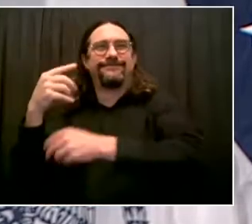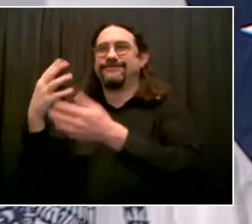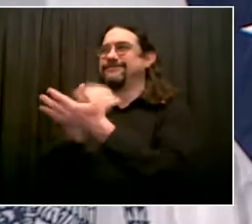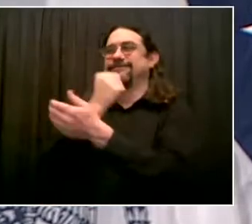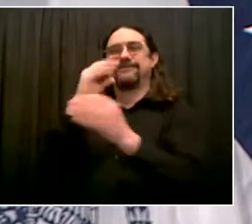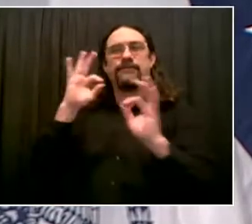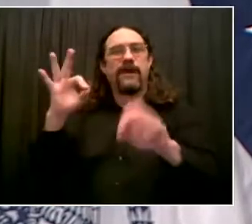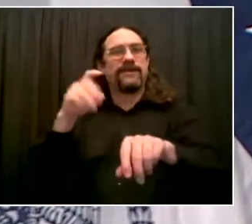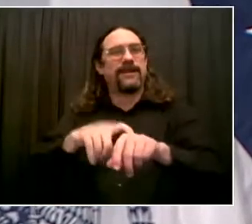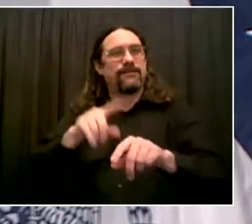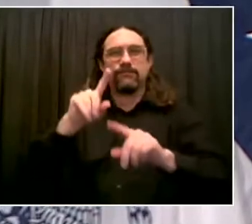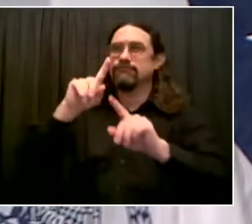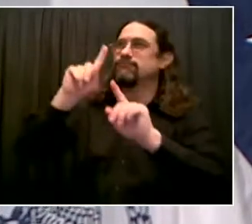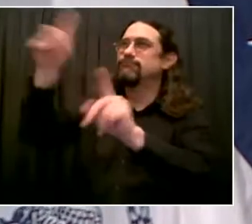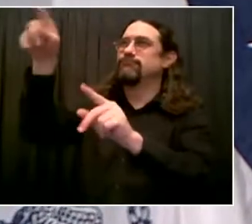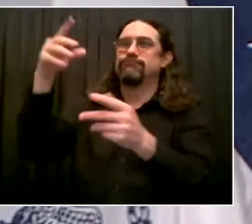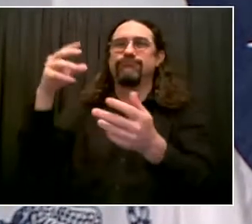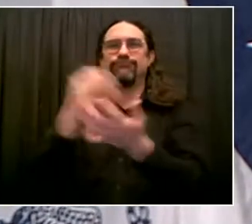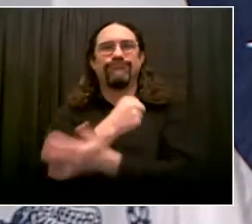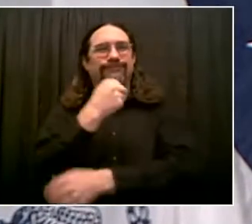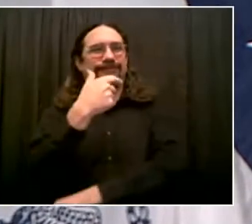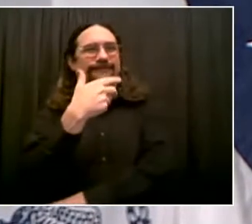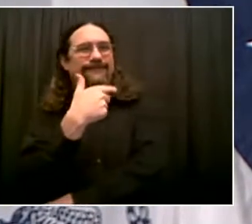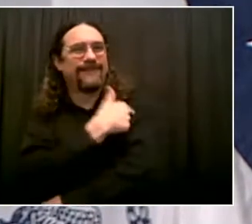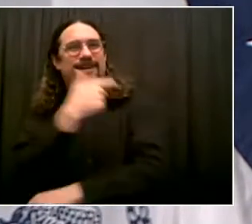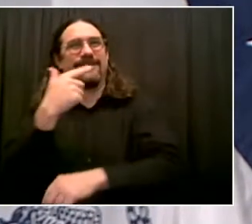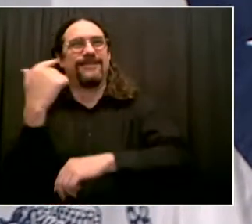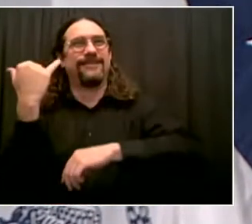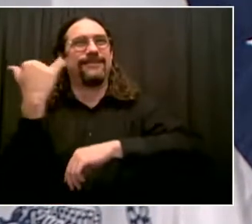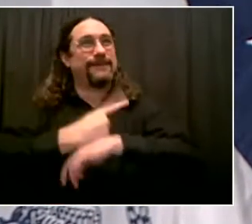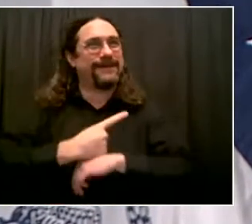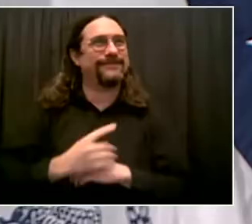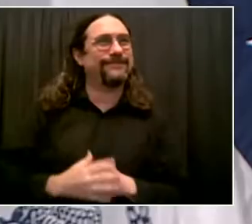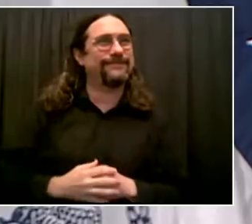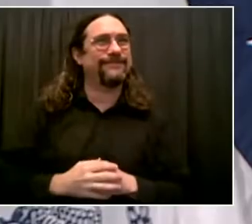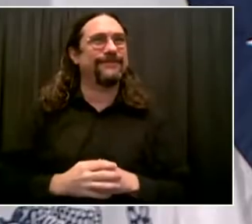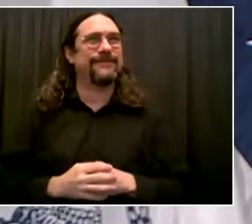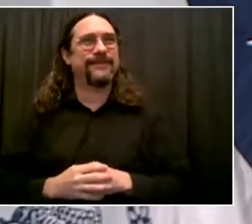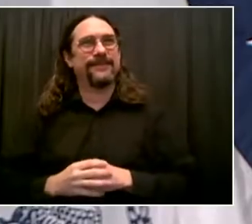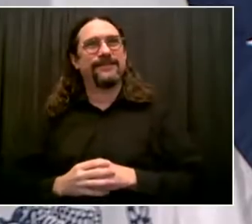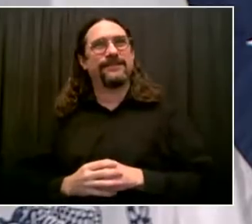VACCINATED. THERE IS NO TIME LIKE THE